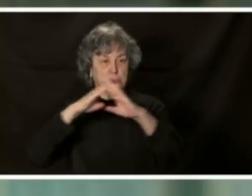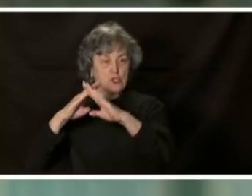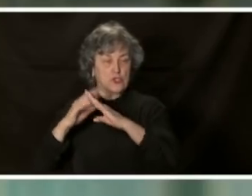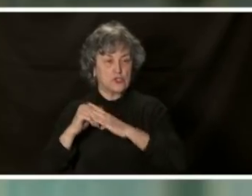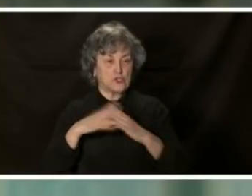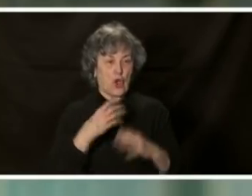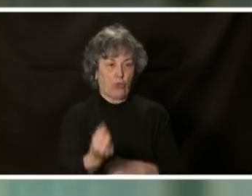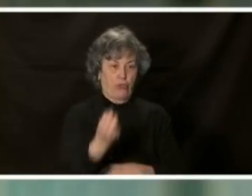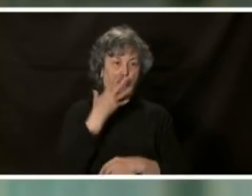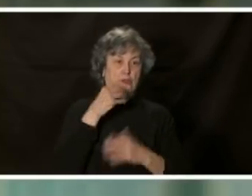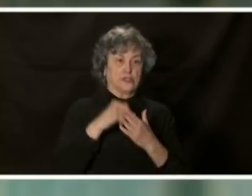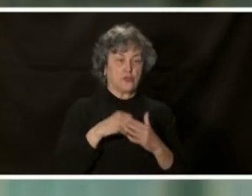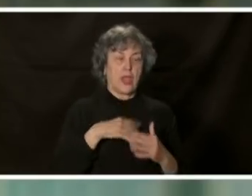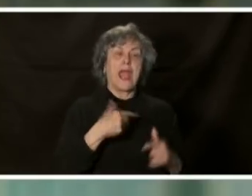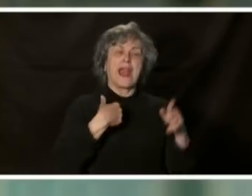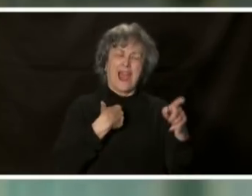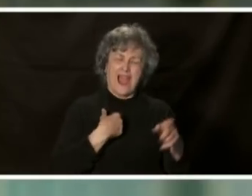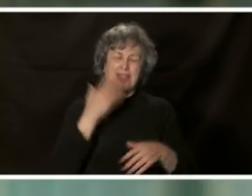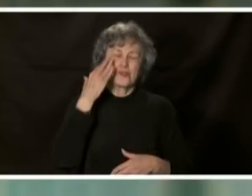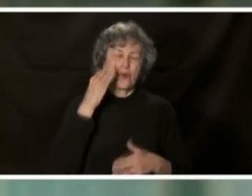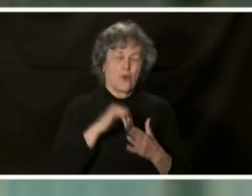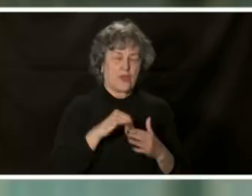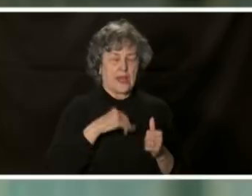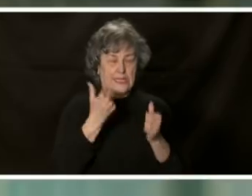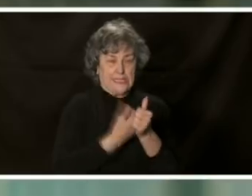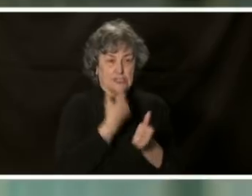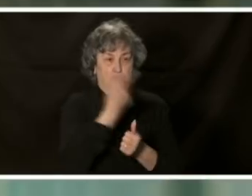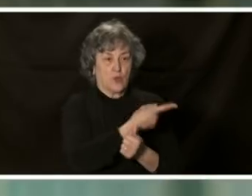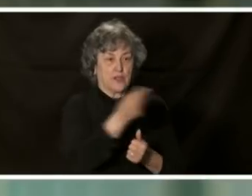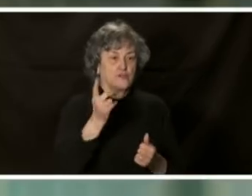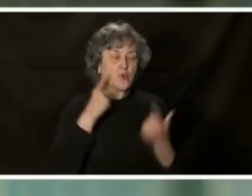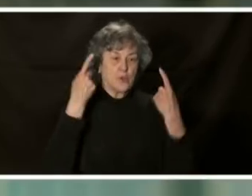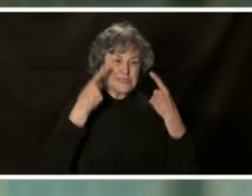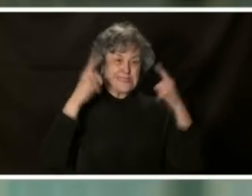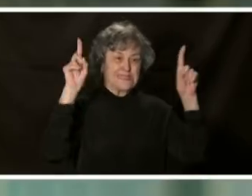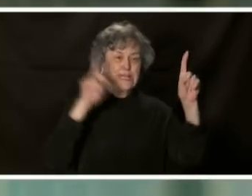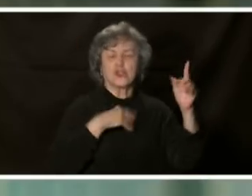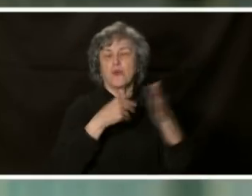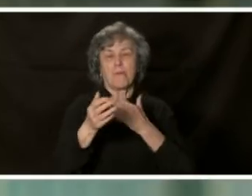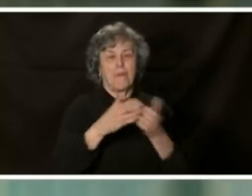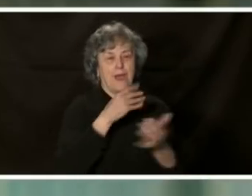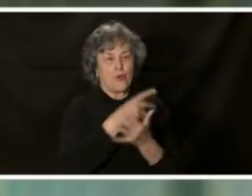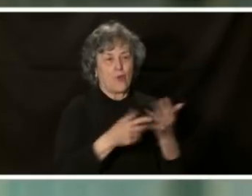AND I HAVE EVERY CONFIDENCE THAT EACH OF YOU WILL SUCCEED IN WHATEVER YOU DECIDE TO PURSUE.